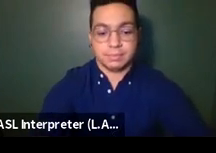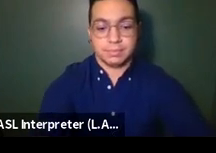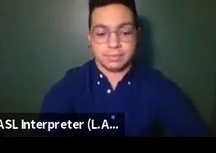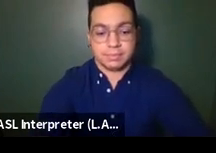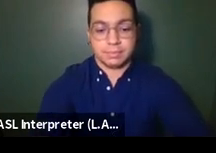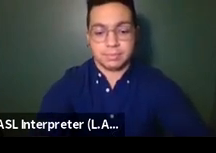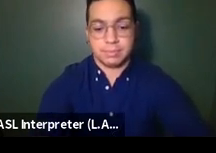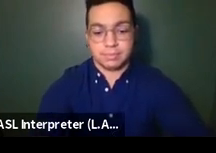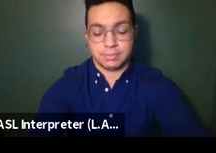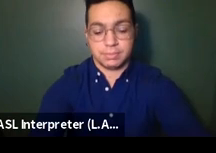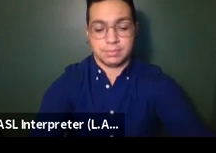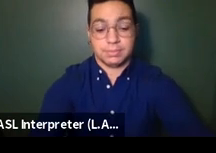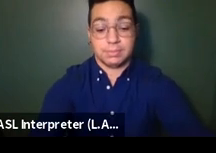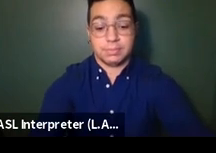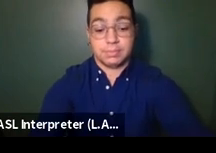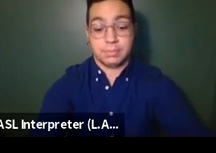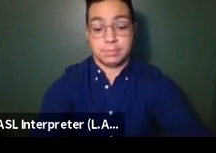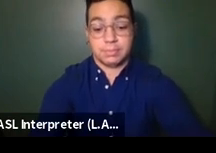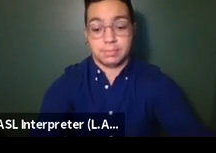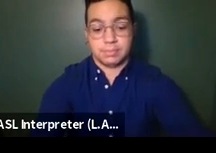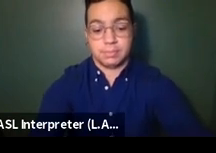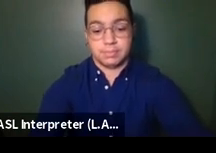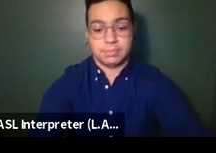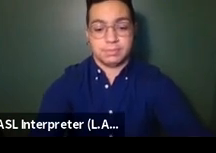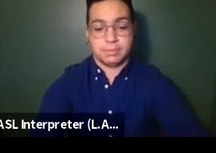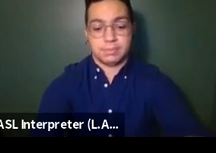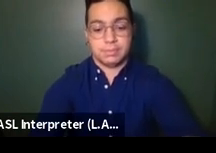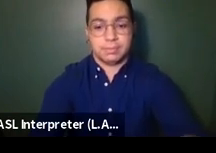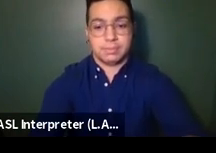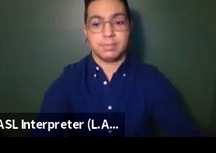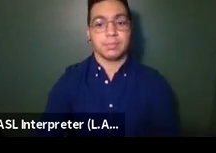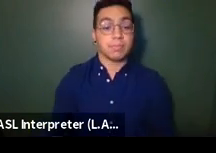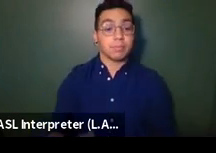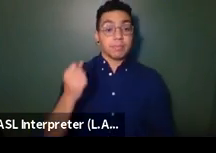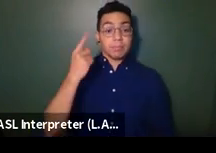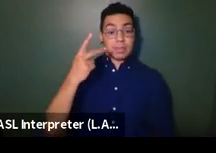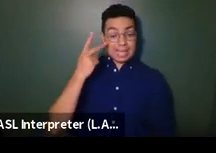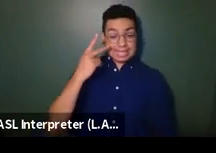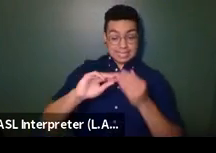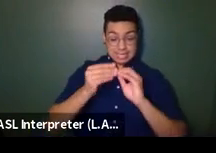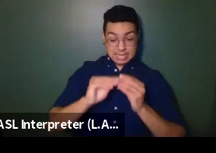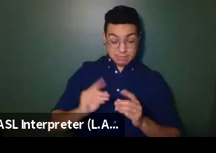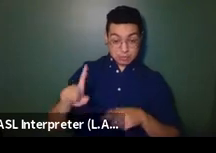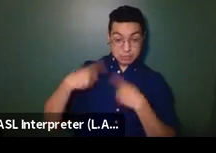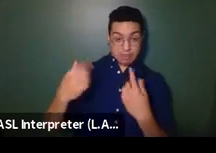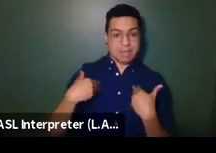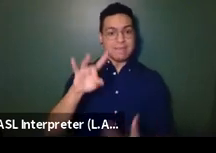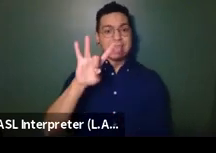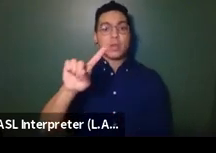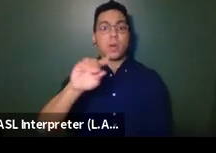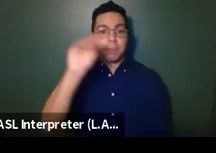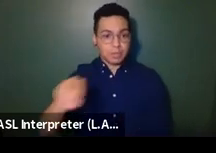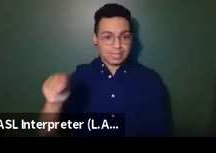ESD 113 - Andrew Hickman: Now looking at the data. So far, we only we have 81% responded so far, which means it's popped up on your screen. You've click the buttons.